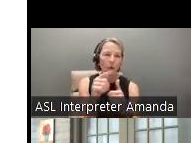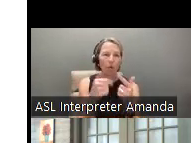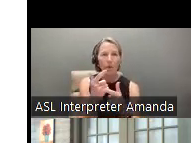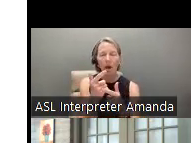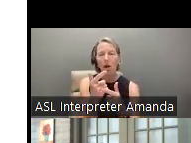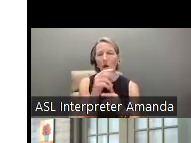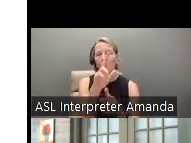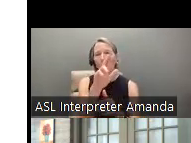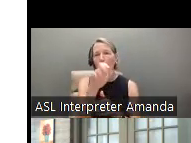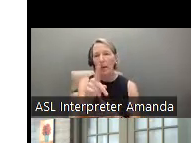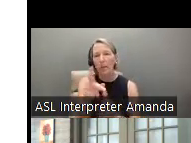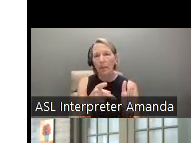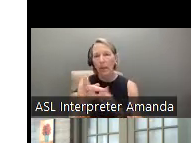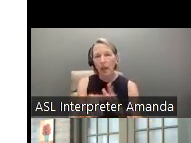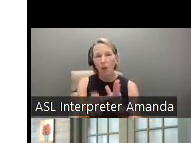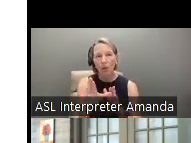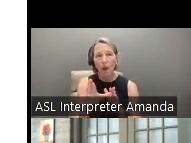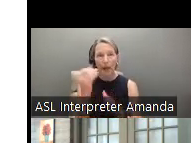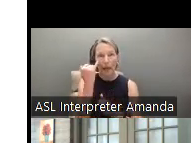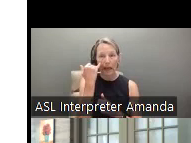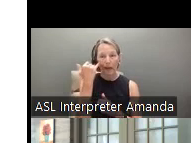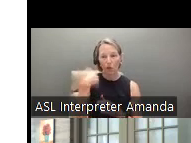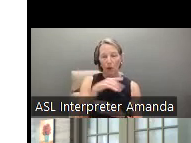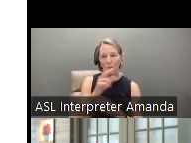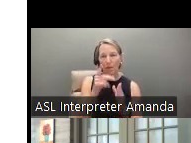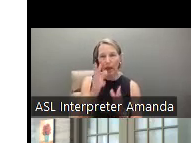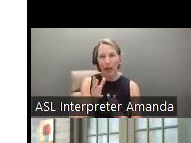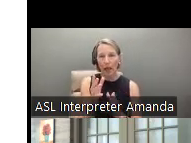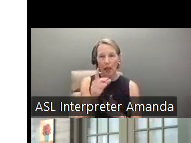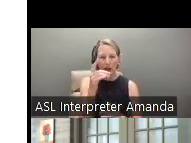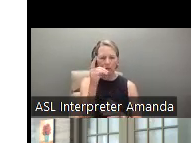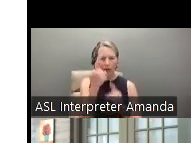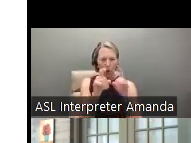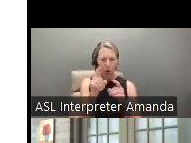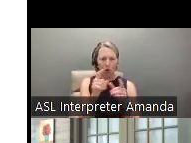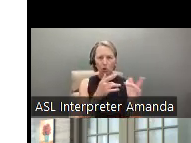representative payee review and if you have as a payee if you have any questions or concerns or if